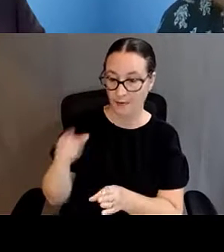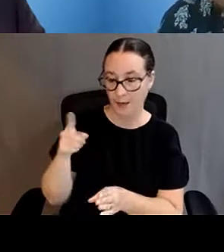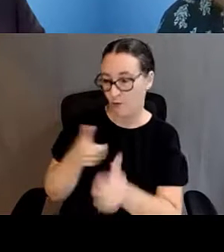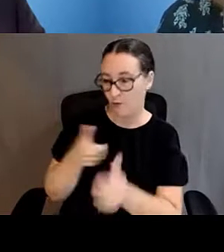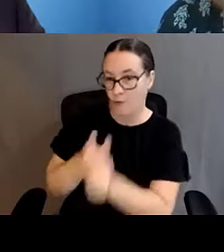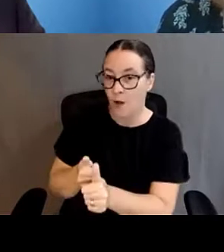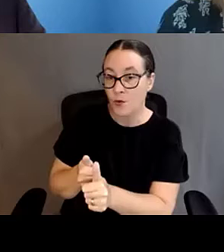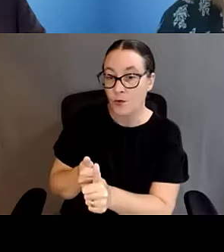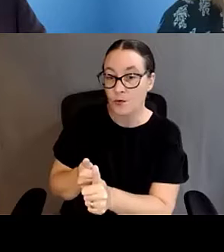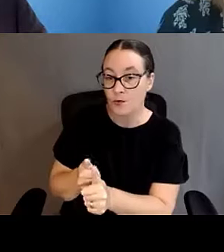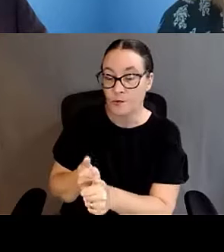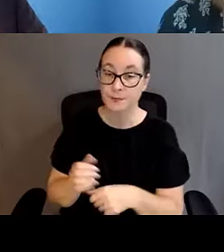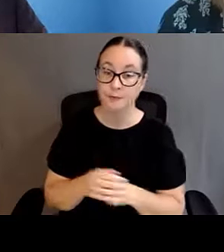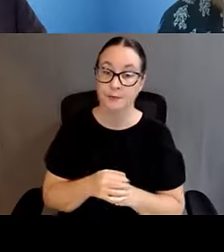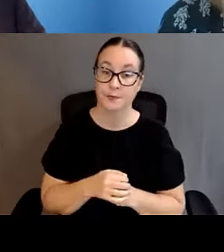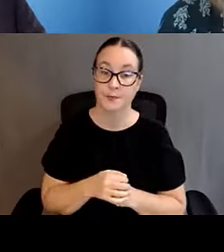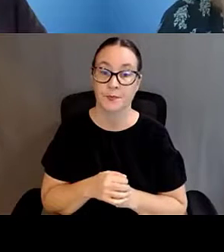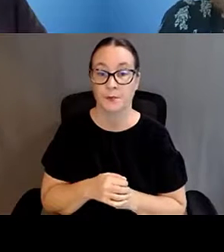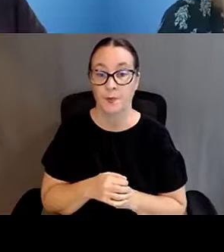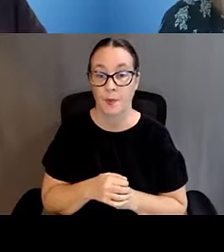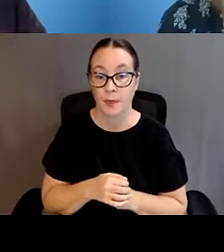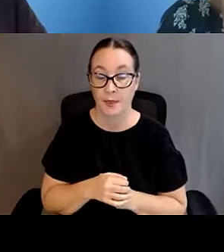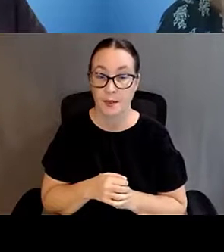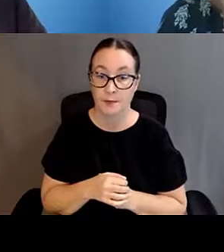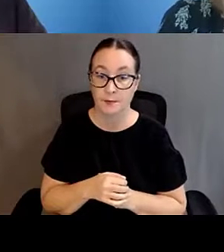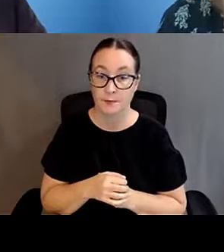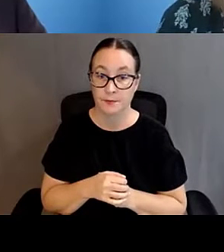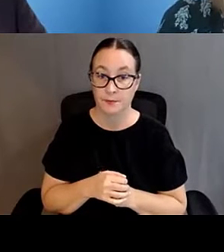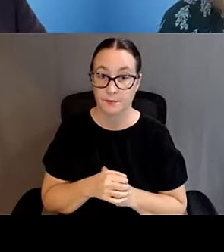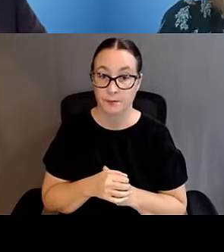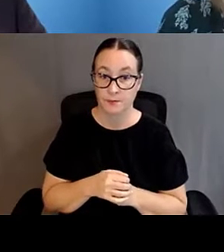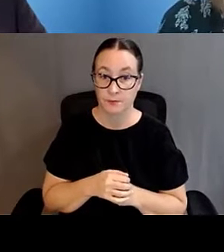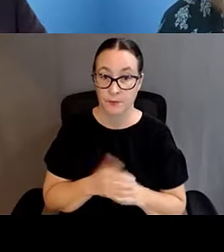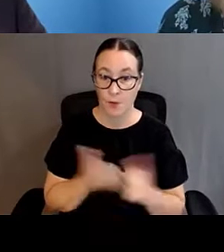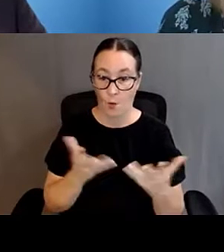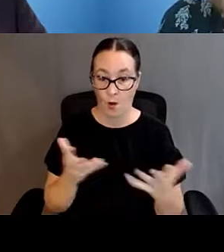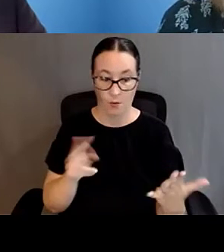and what exactly will be looked at will vary, but generally we're expecting